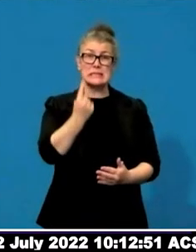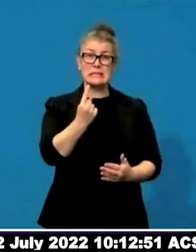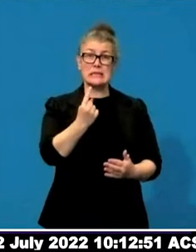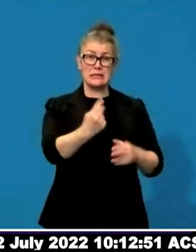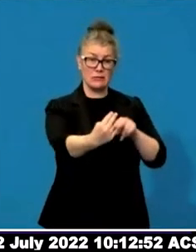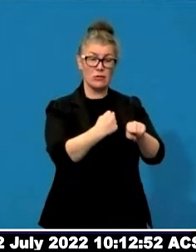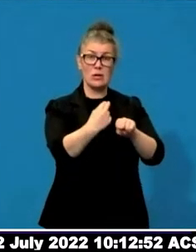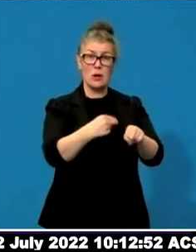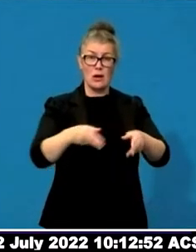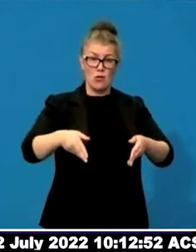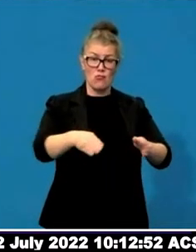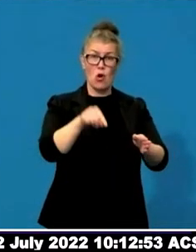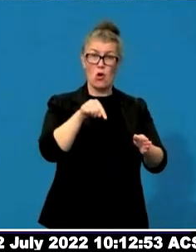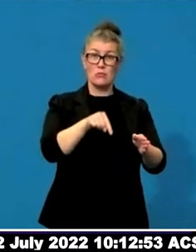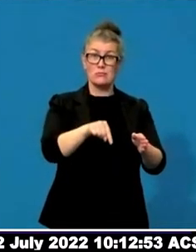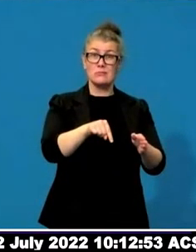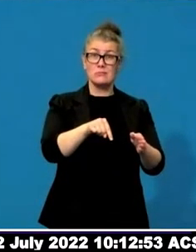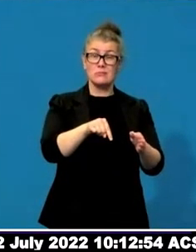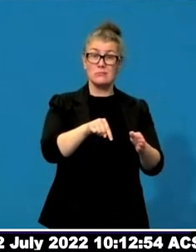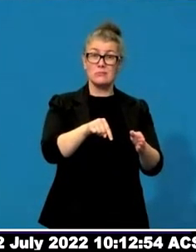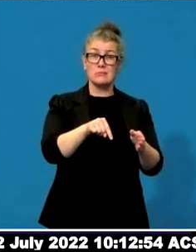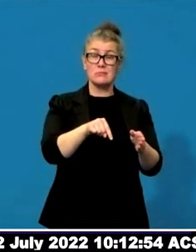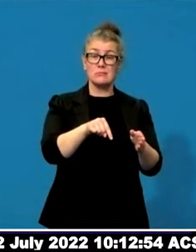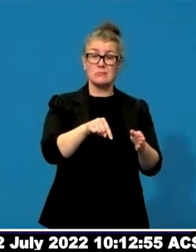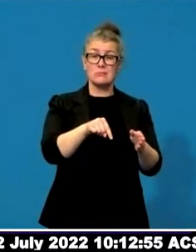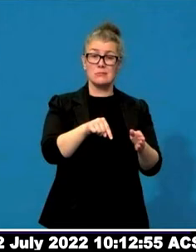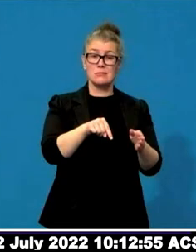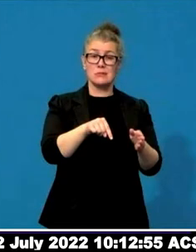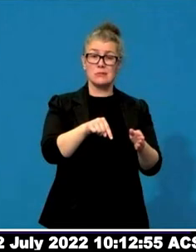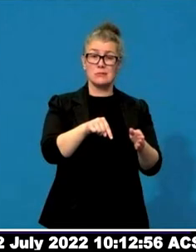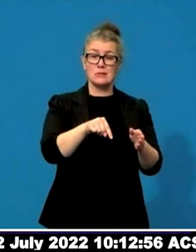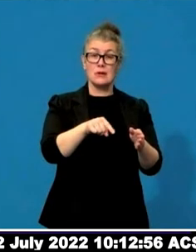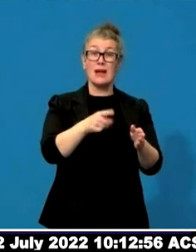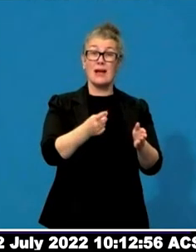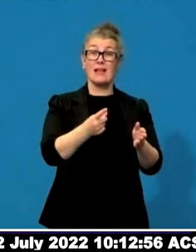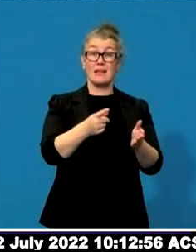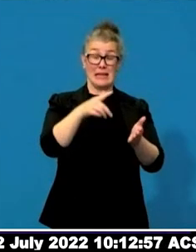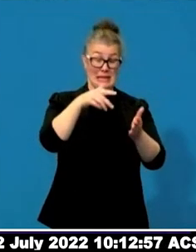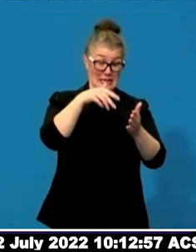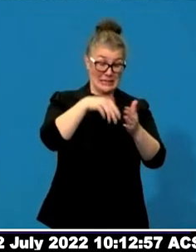Is that the side of the road in the main street of Tennant Creek?